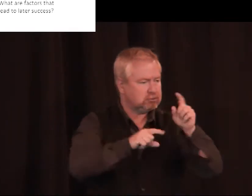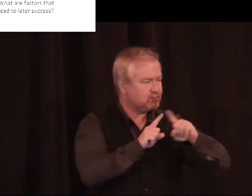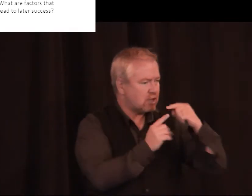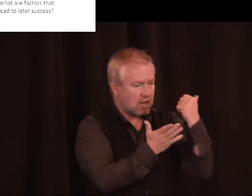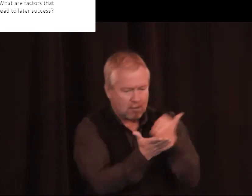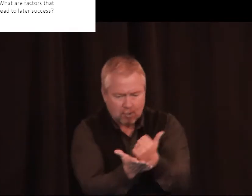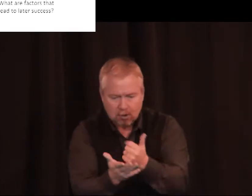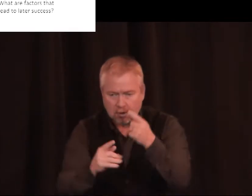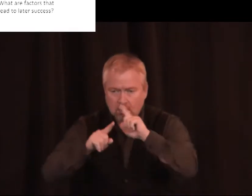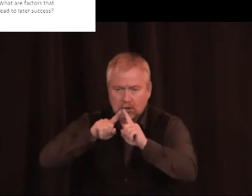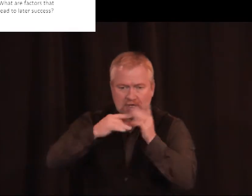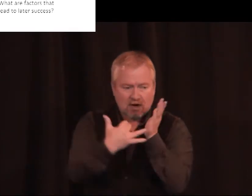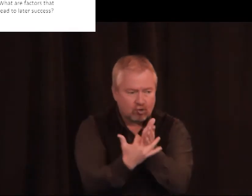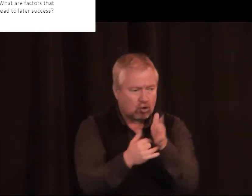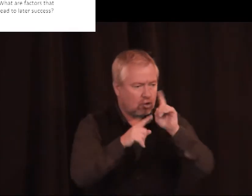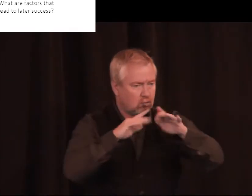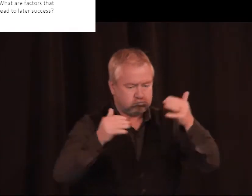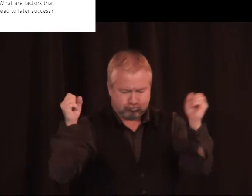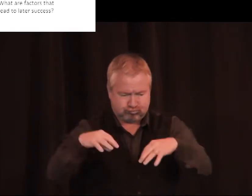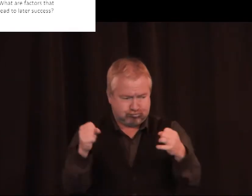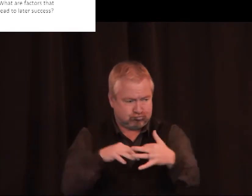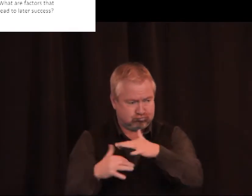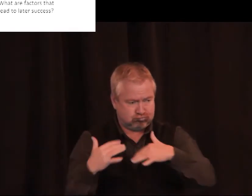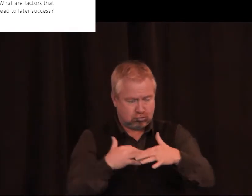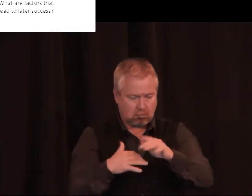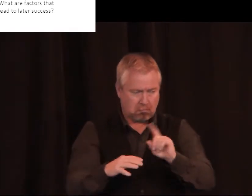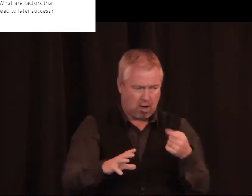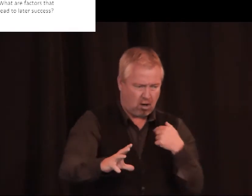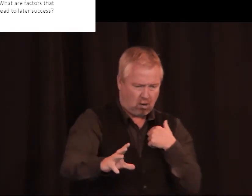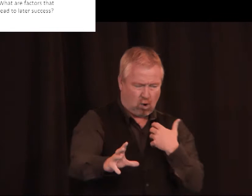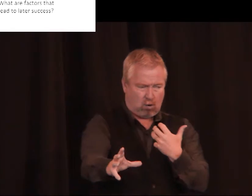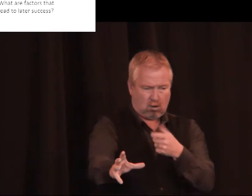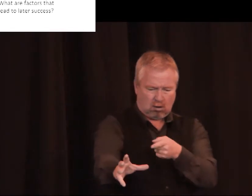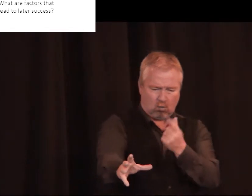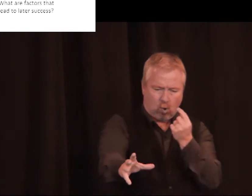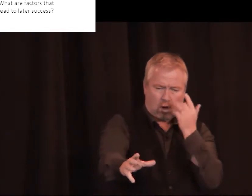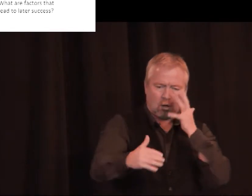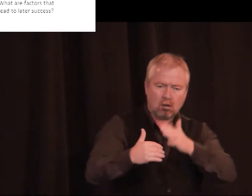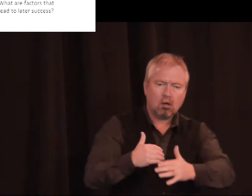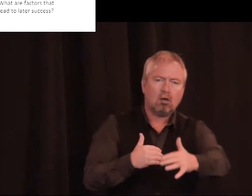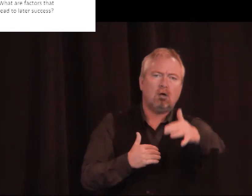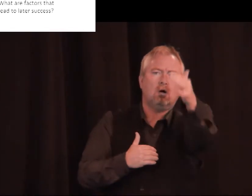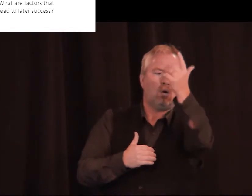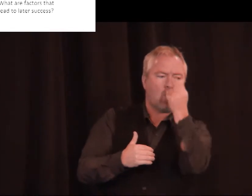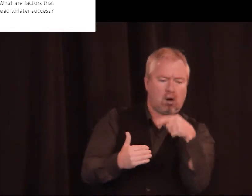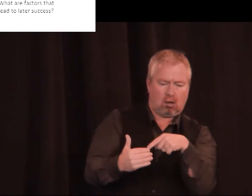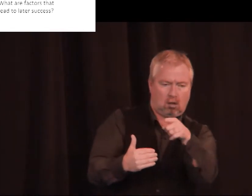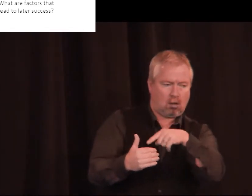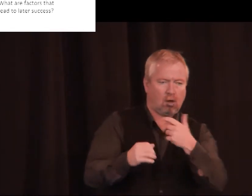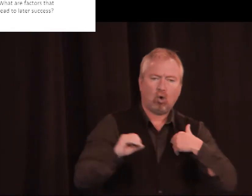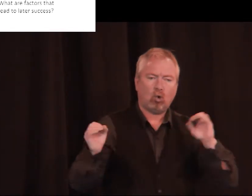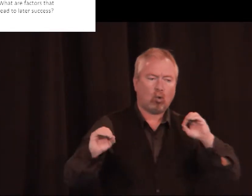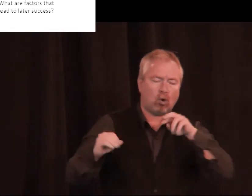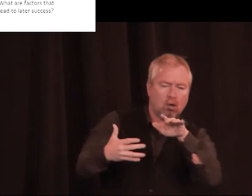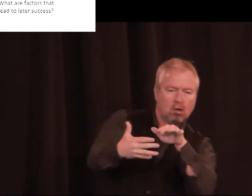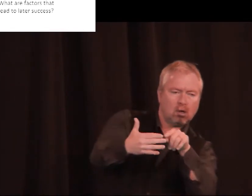and we wanted to know, what are the outcomes of these kids? Because nobody had really looked at that in the United States